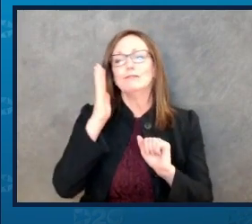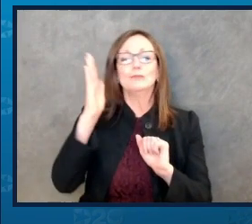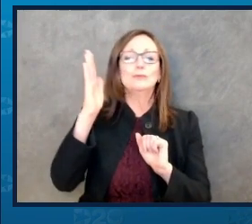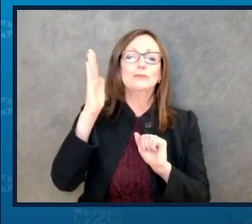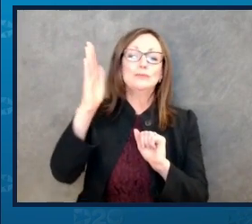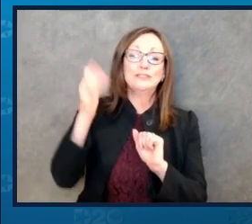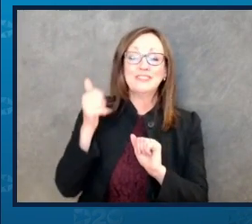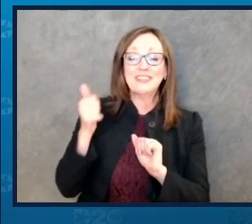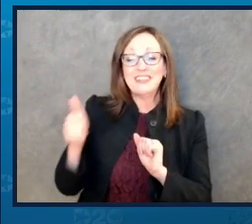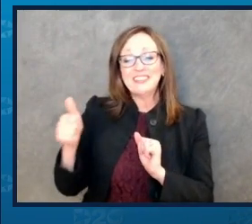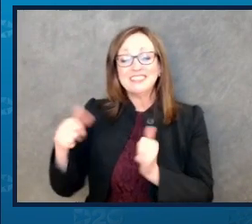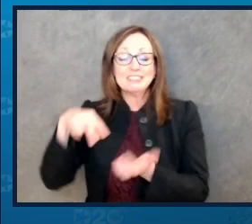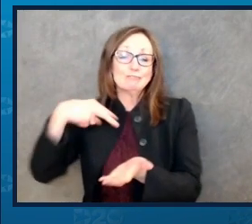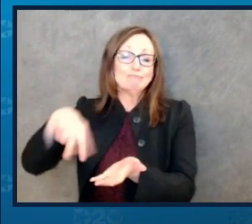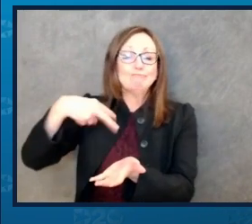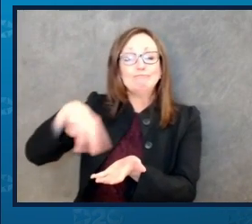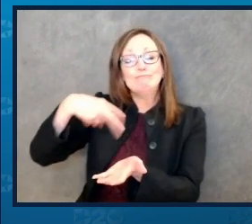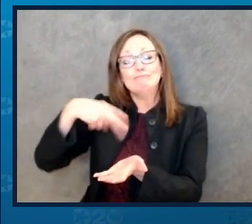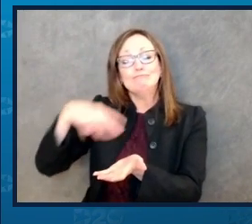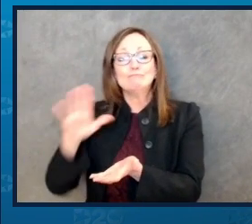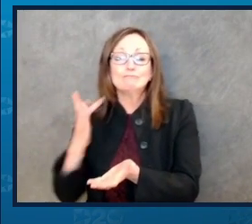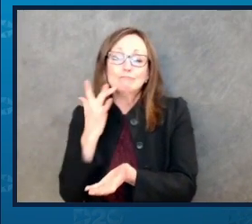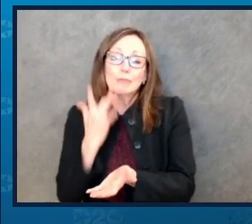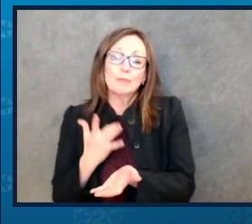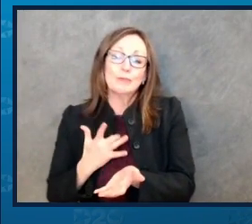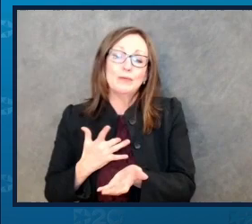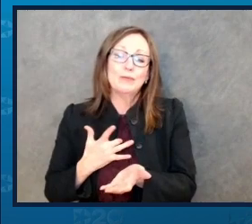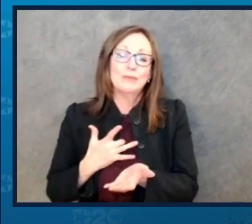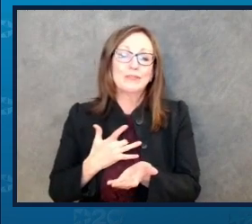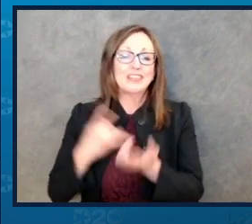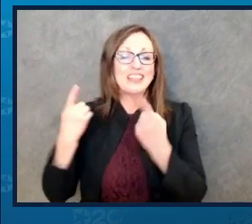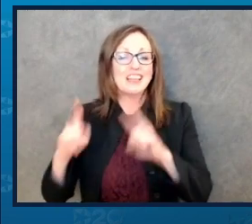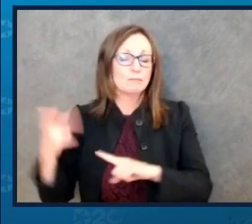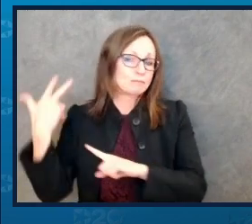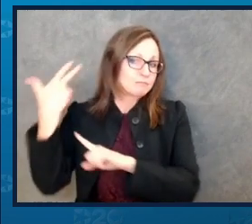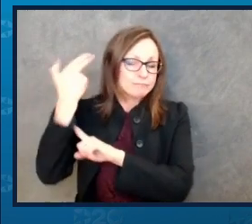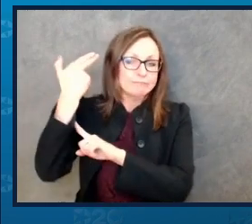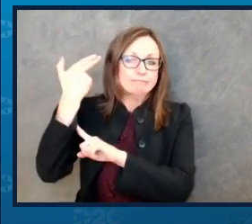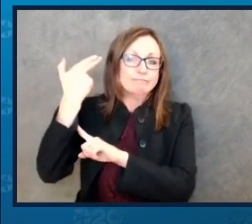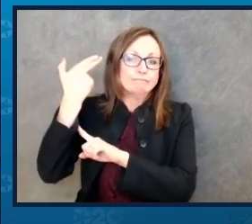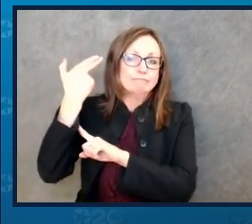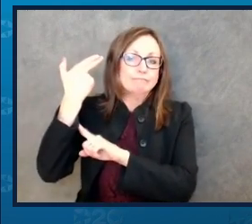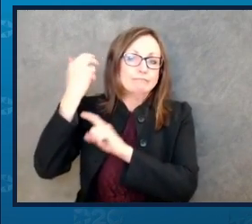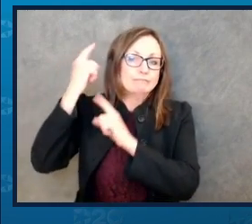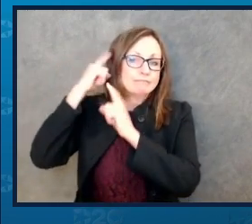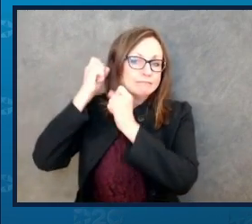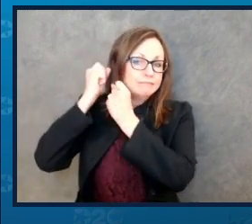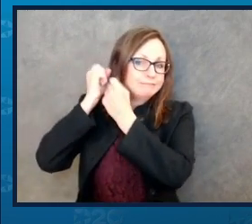LEFT SIDE OF HIS HEAD,